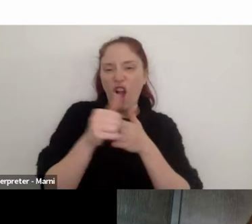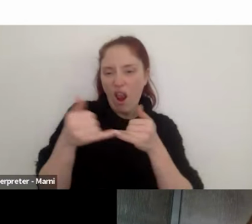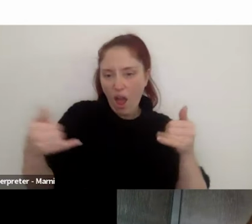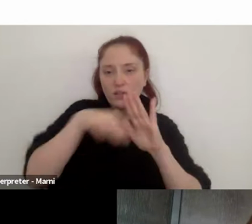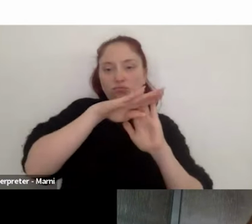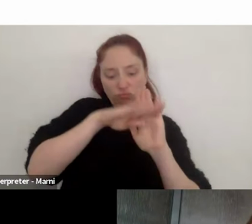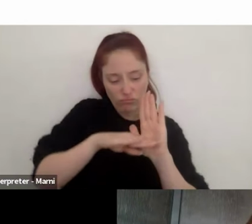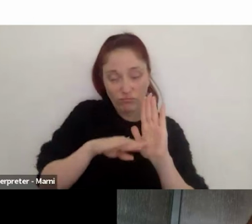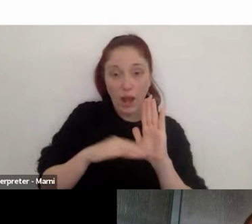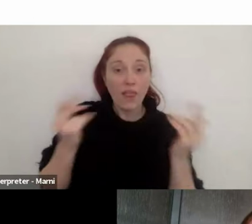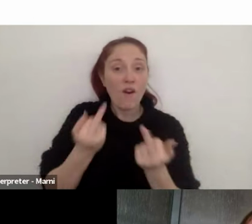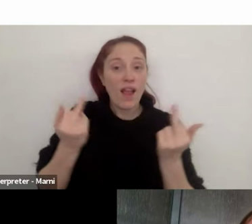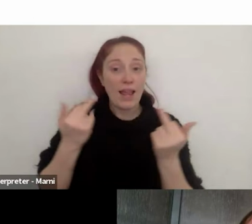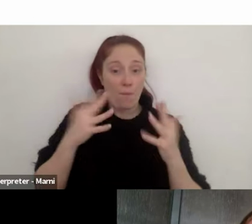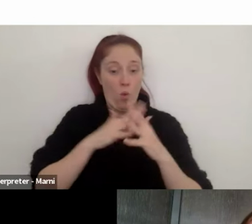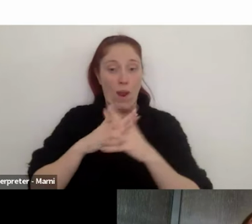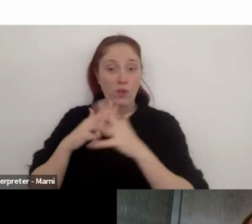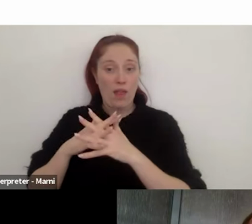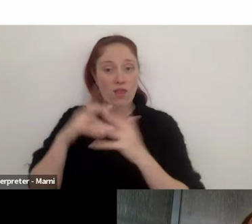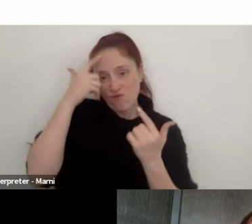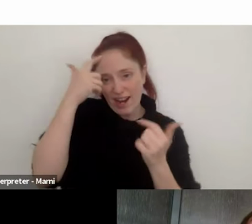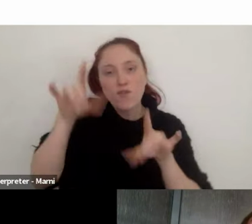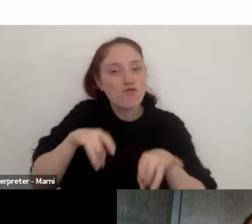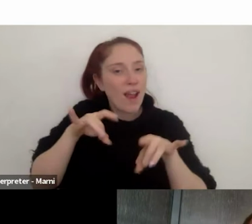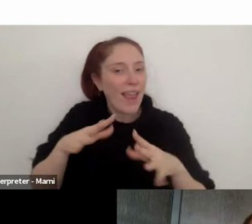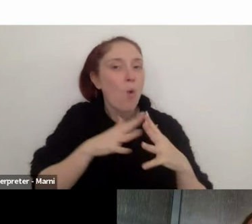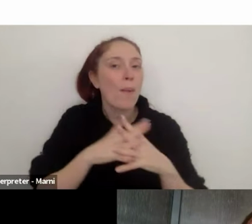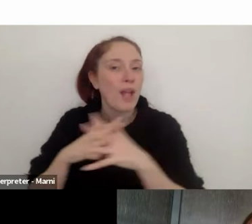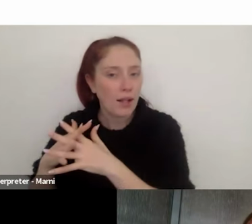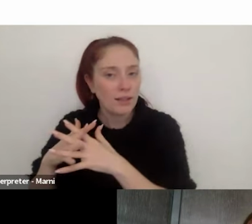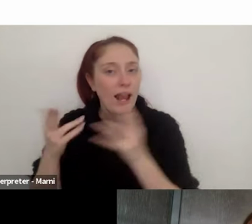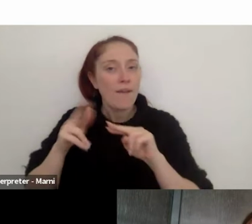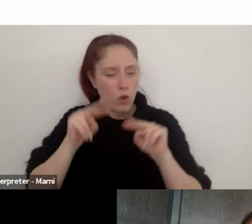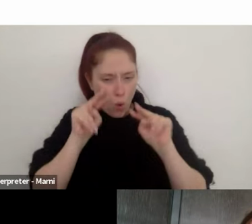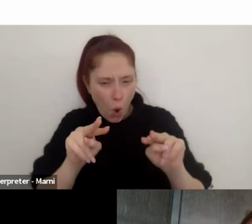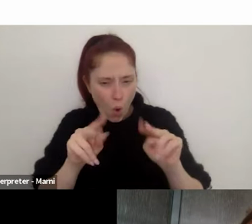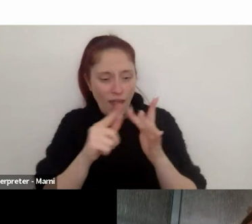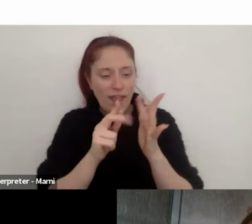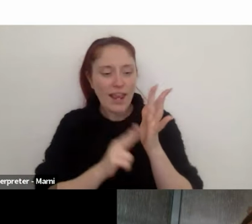on the Creative Australia website. If you go to the investment and development menu at the